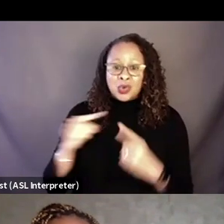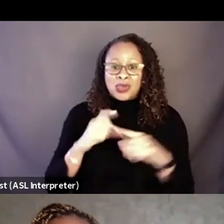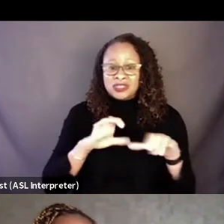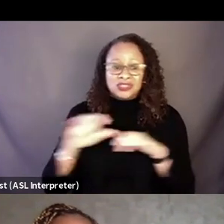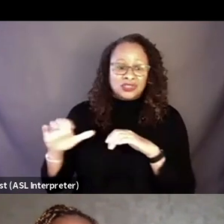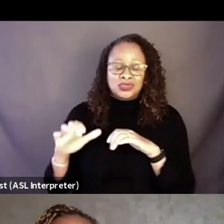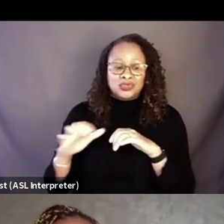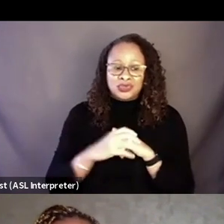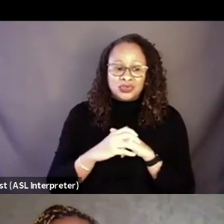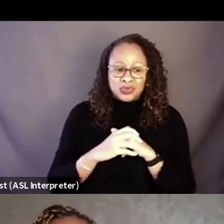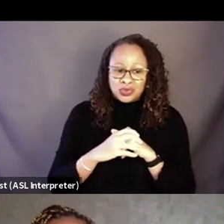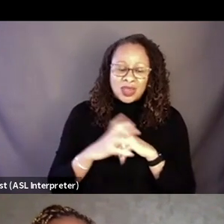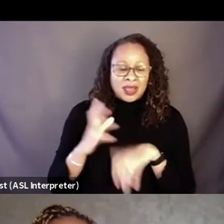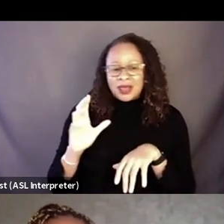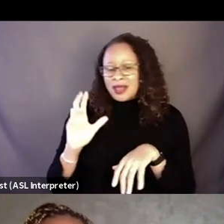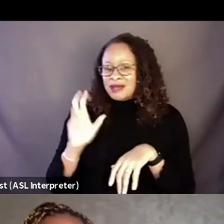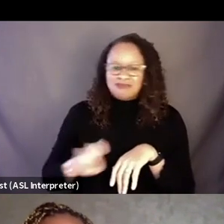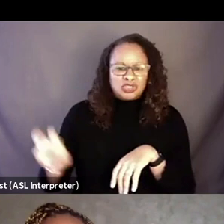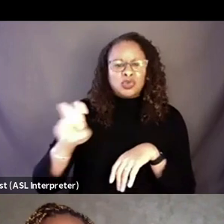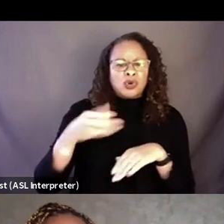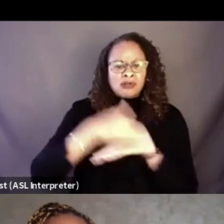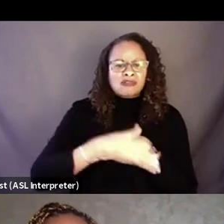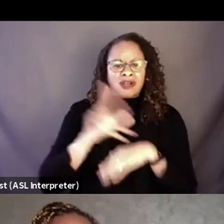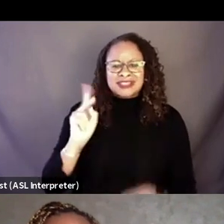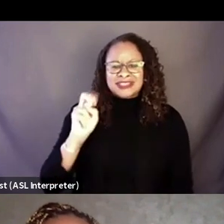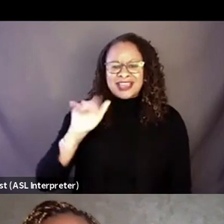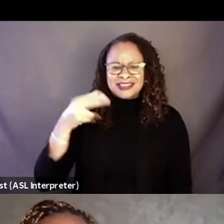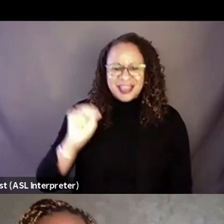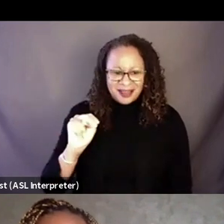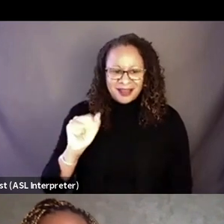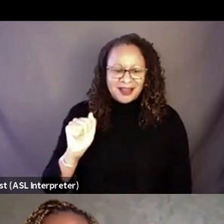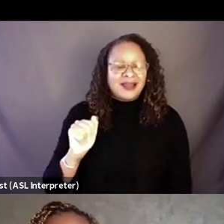and we went on a tour across Kenya and I was in my mid 20s